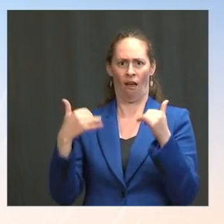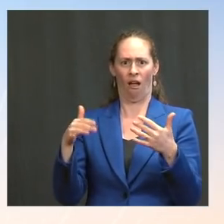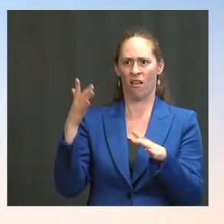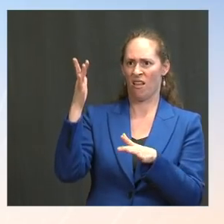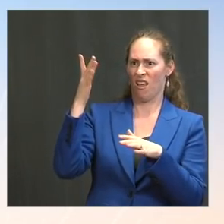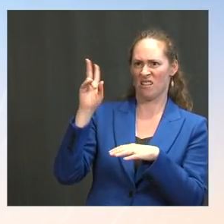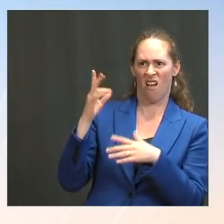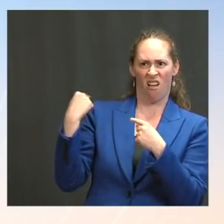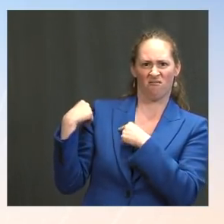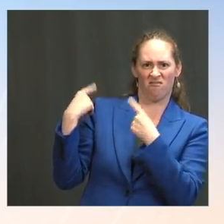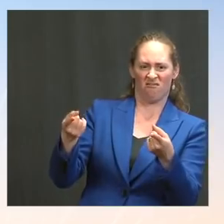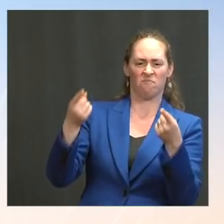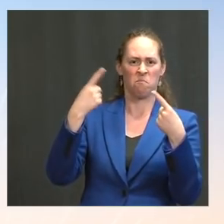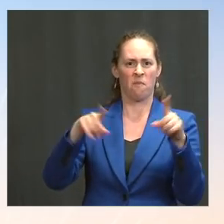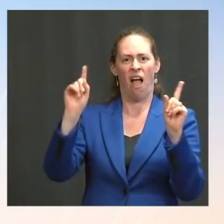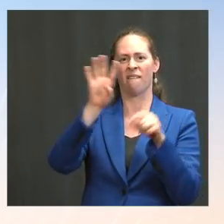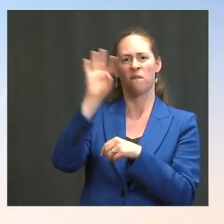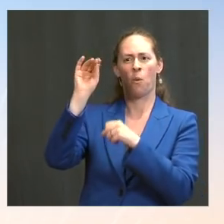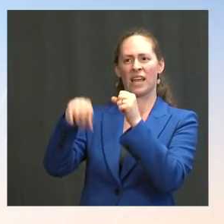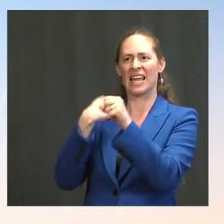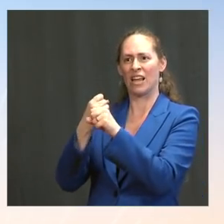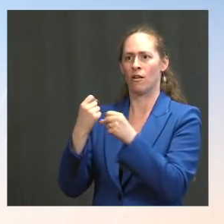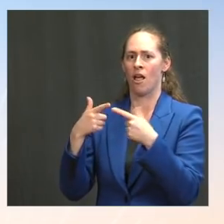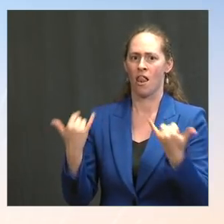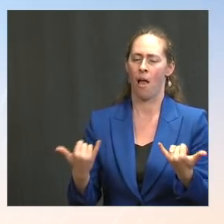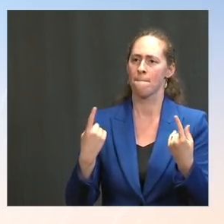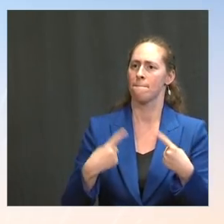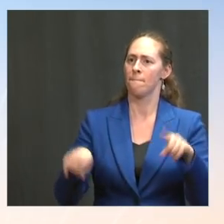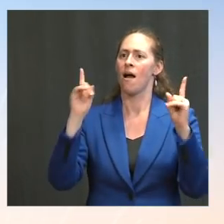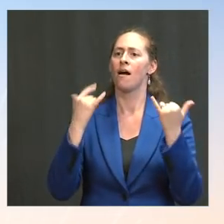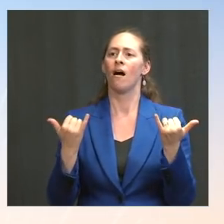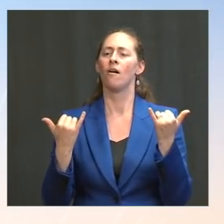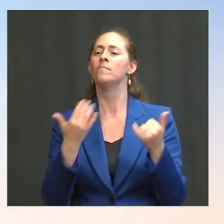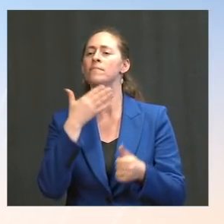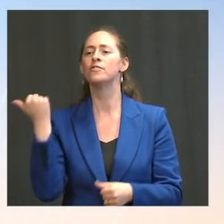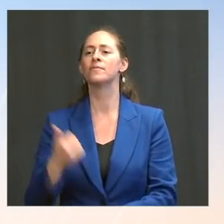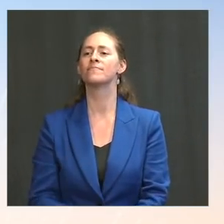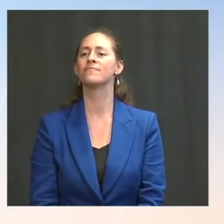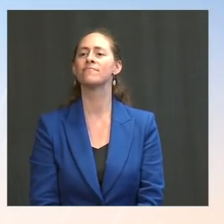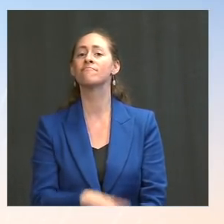But also, notably, the CBO not only increased its growth projections but projected downward,